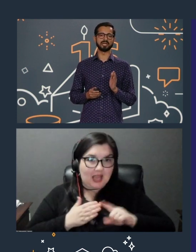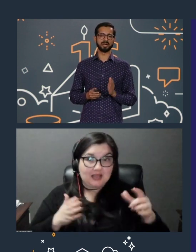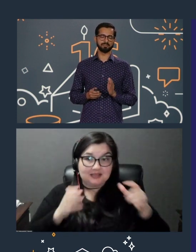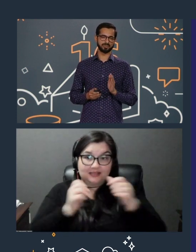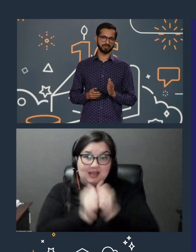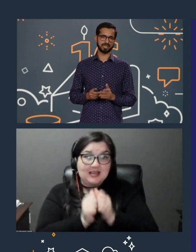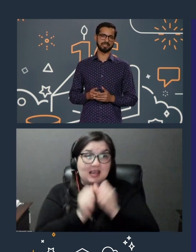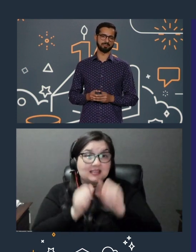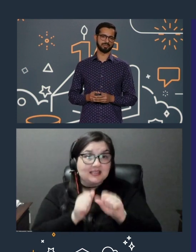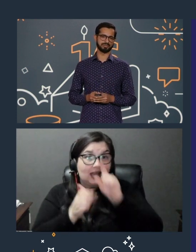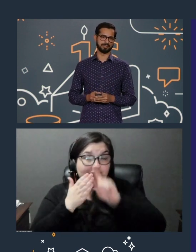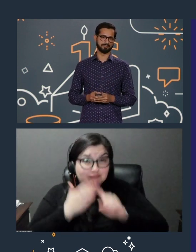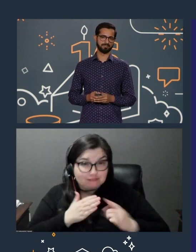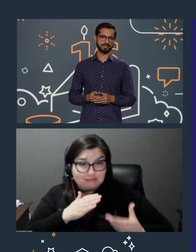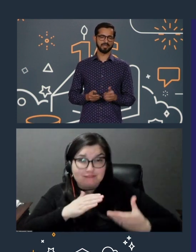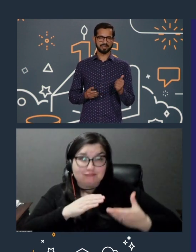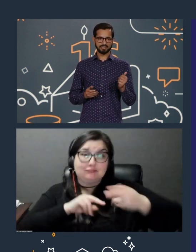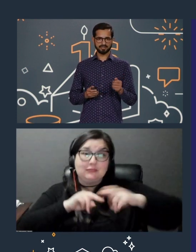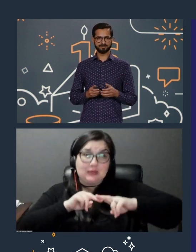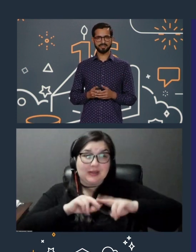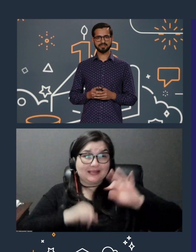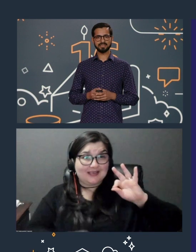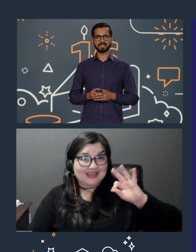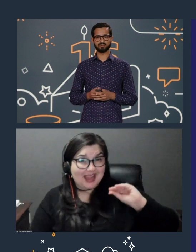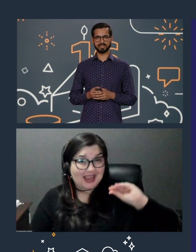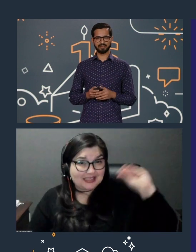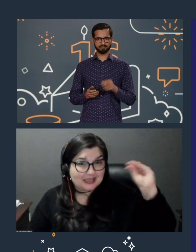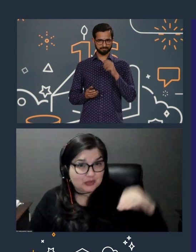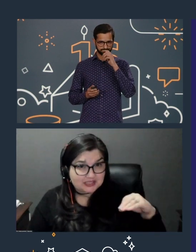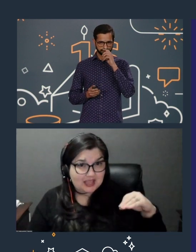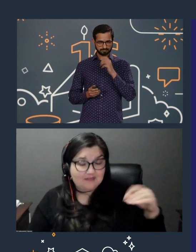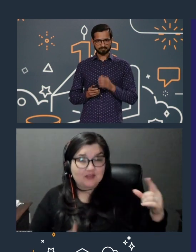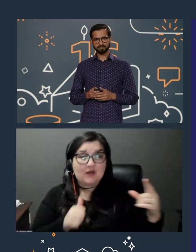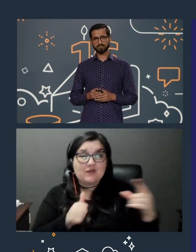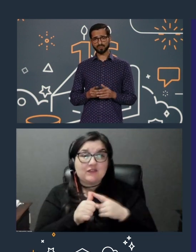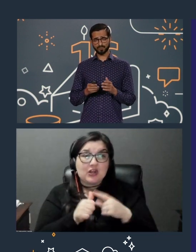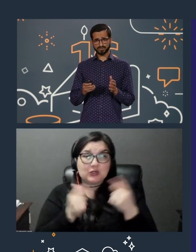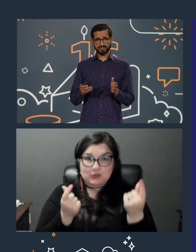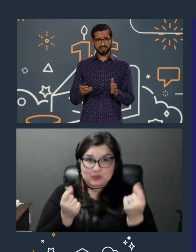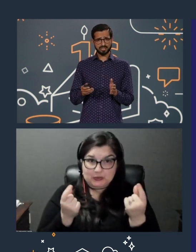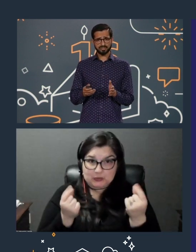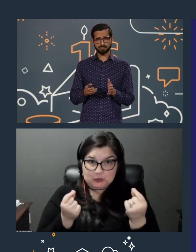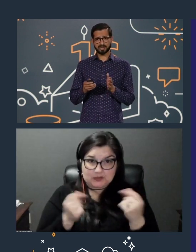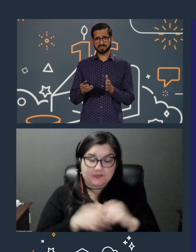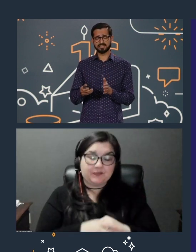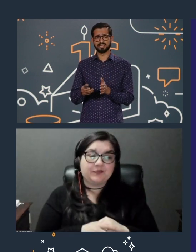by up to 90%. The first thing that we did was to enable you to pass in